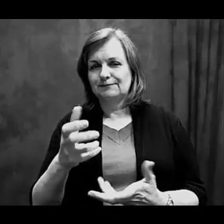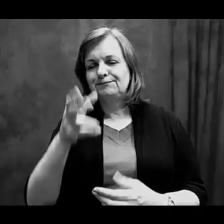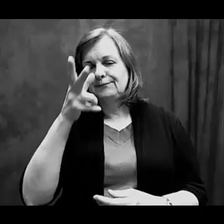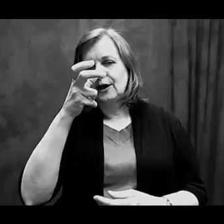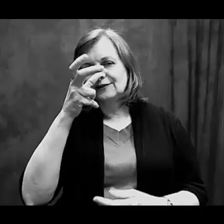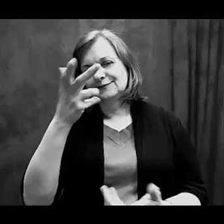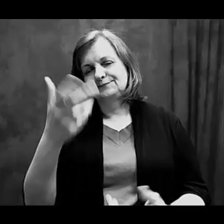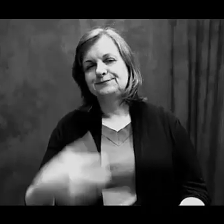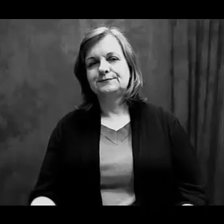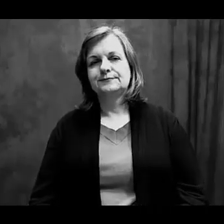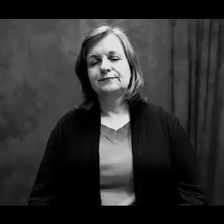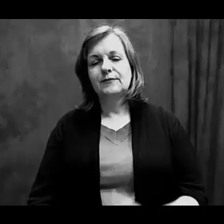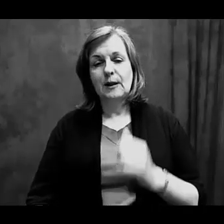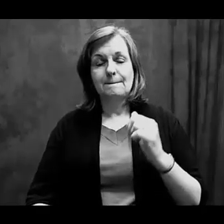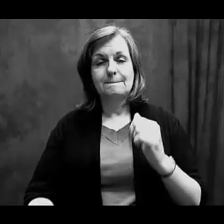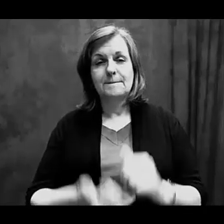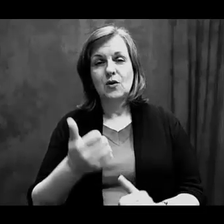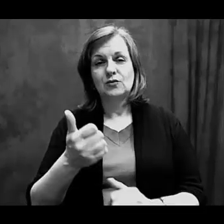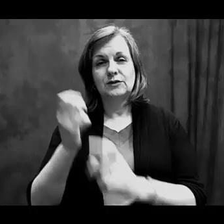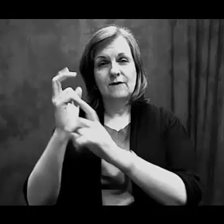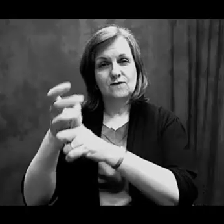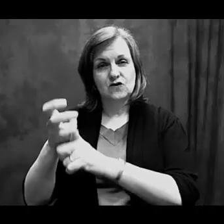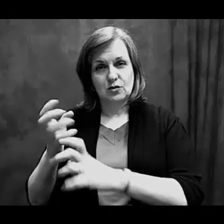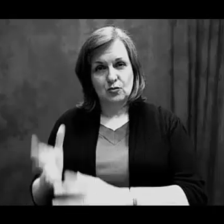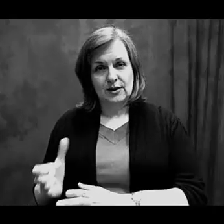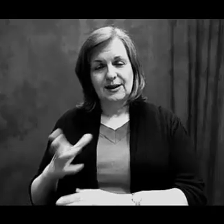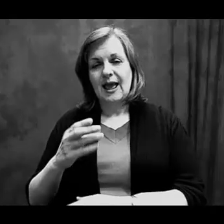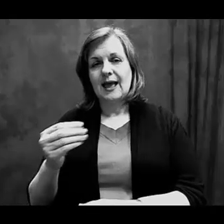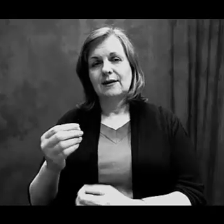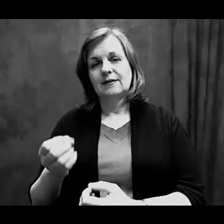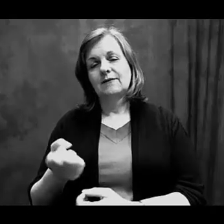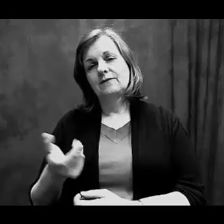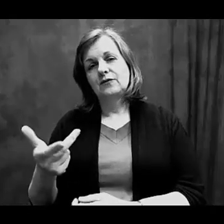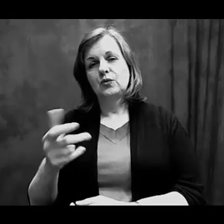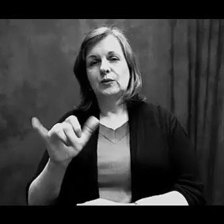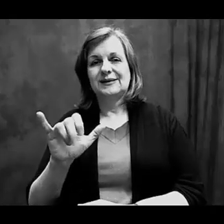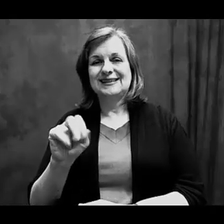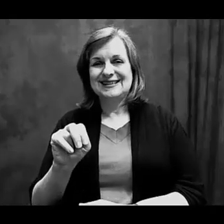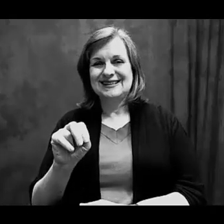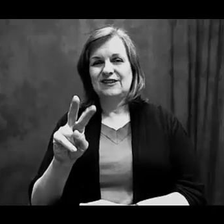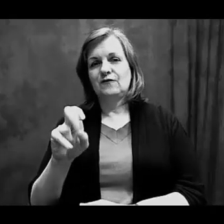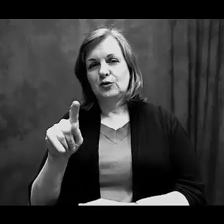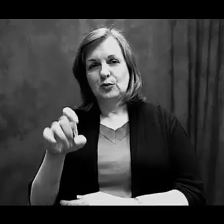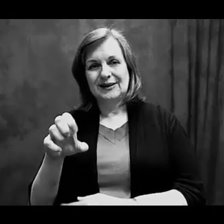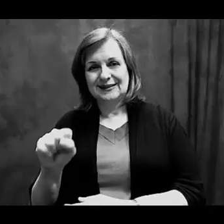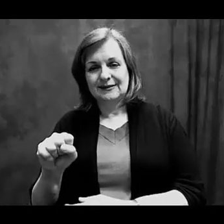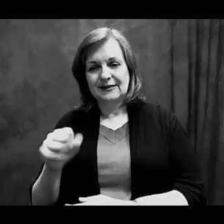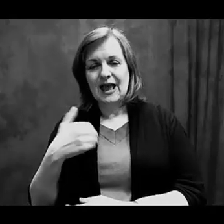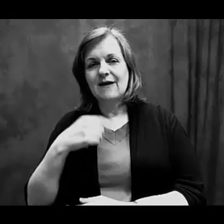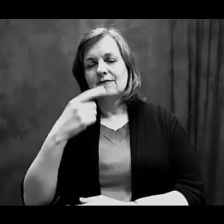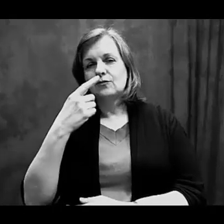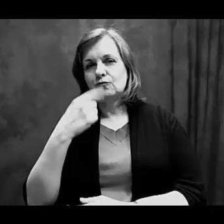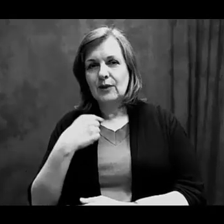and arthropods bugs!